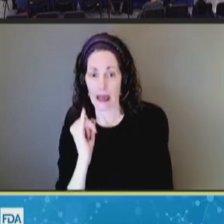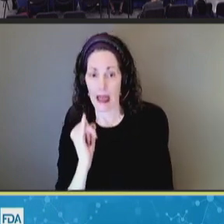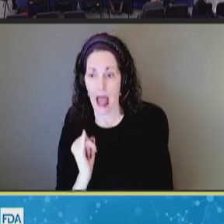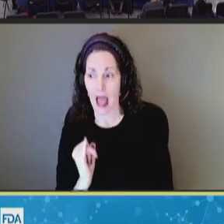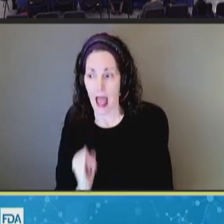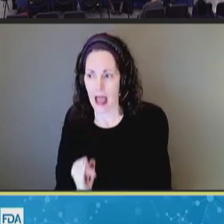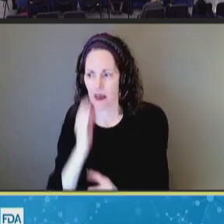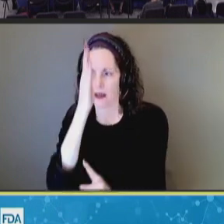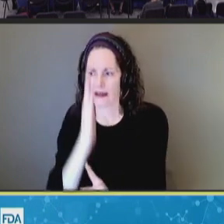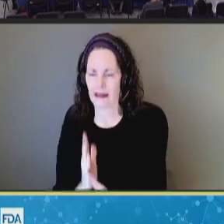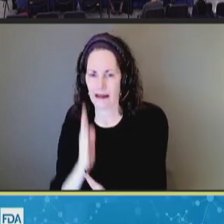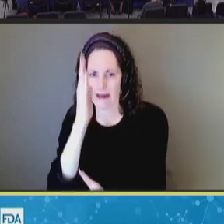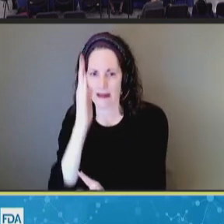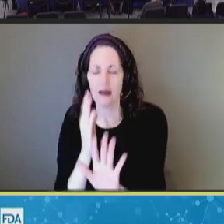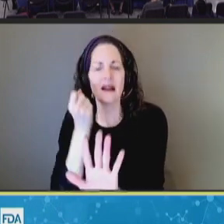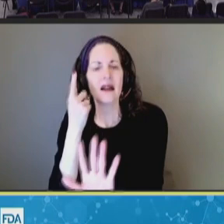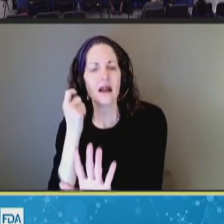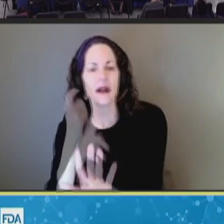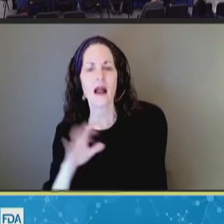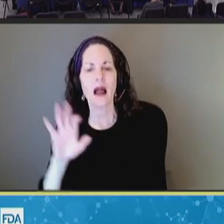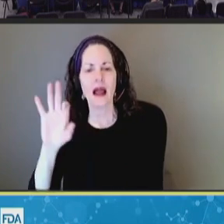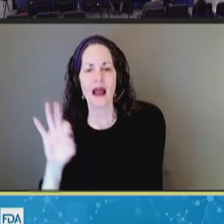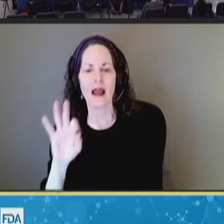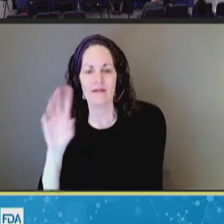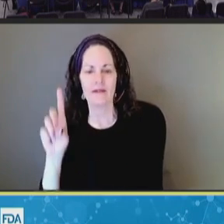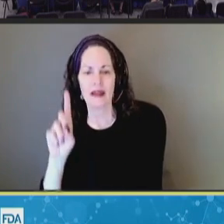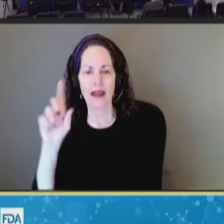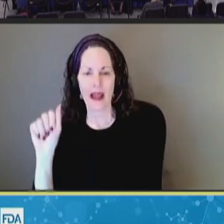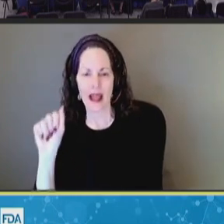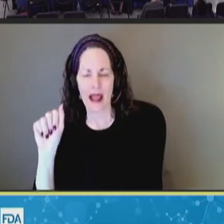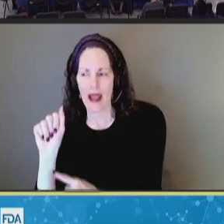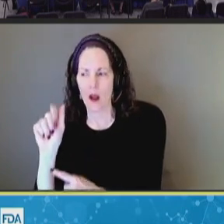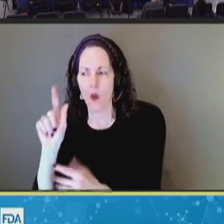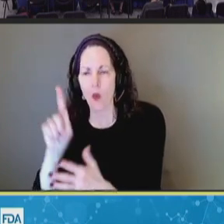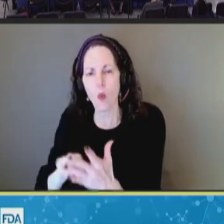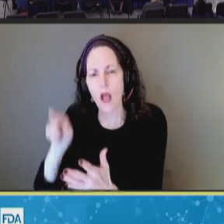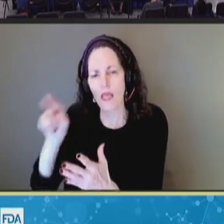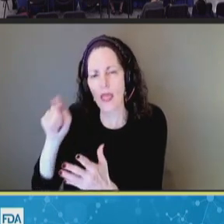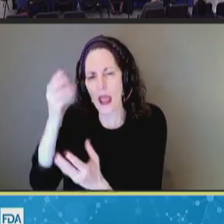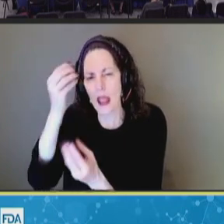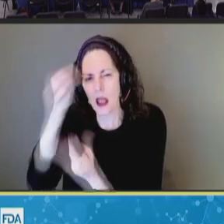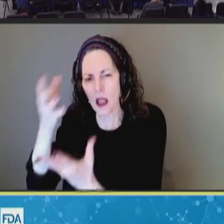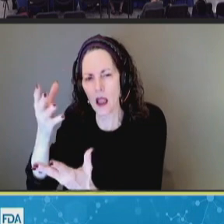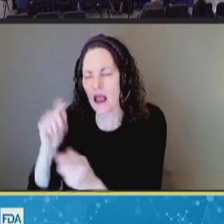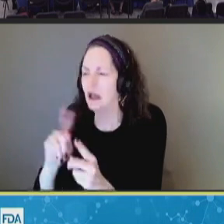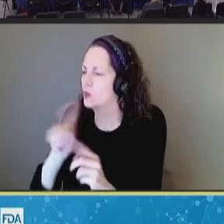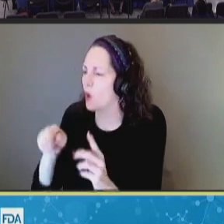receive -- what FDA receives is really just the aggregate data. So, the data partners provide